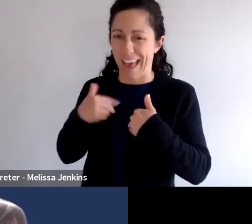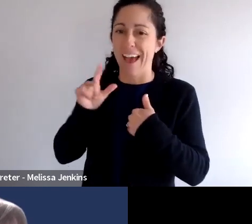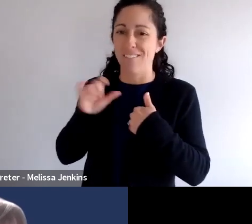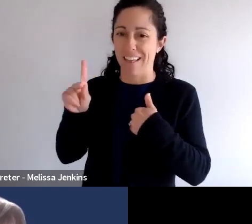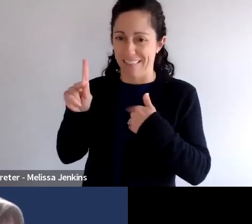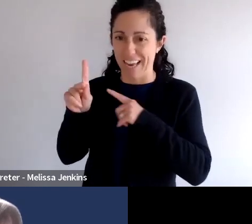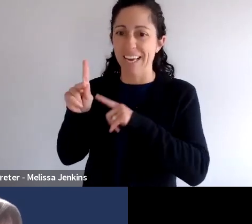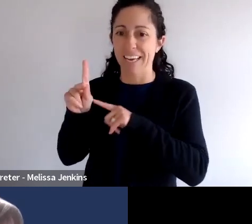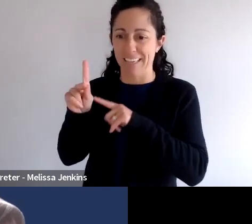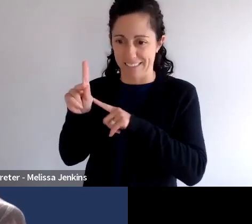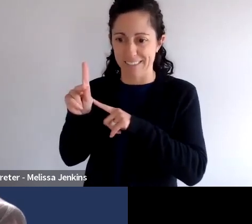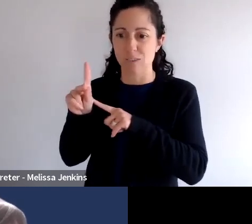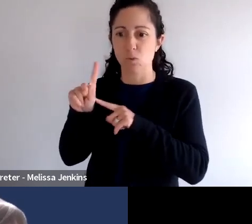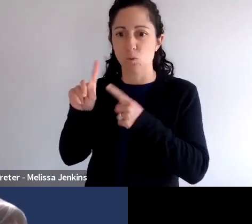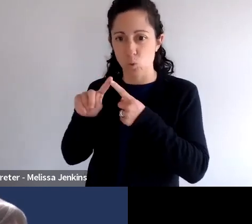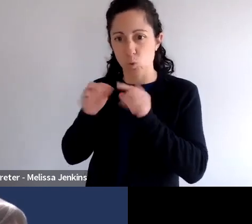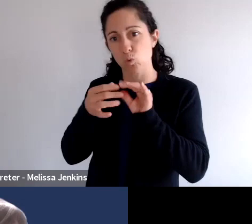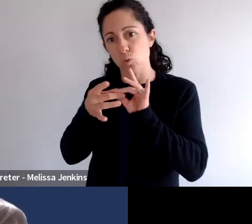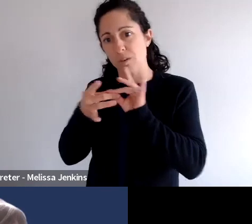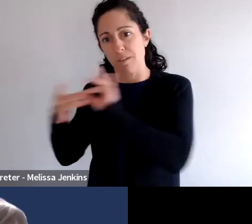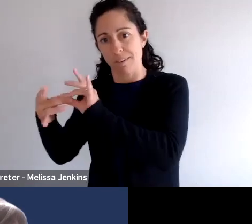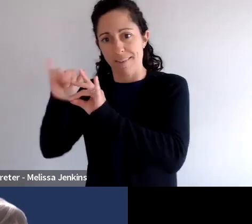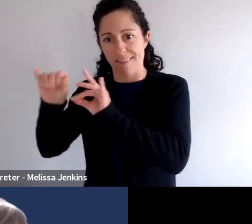that I shared with you. Okay. We have a spotlight on our